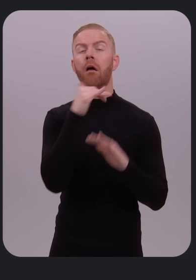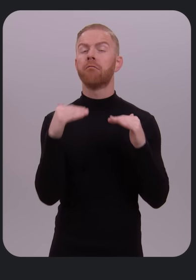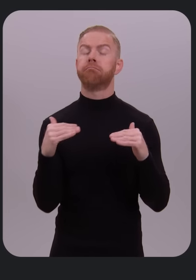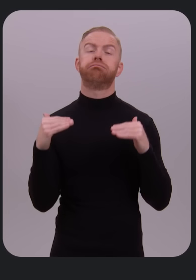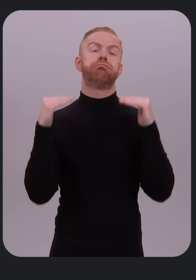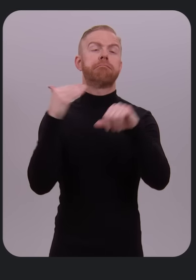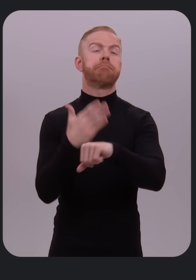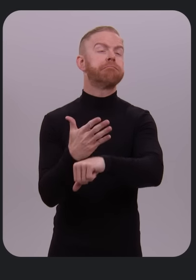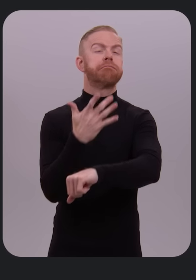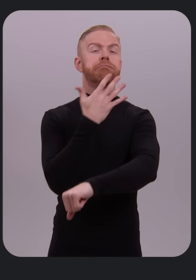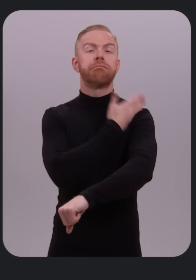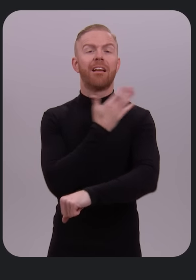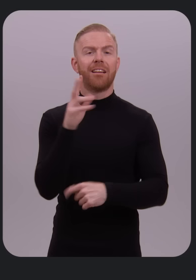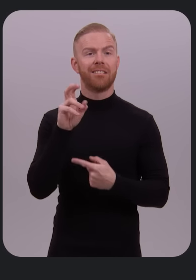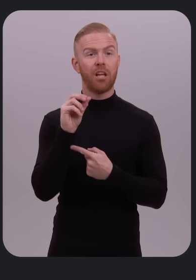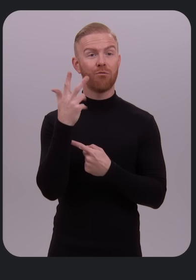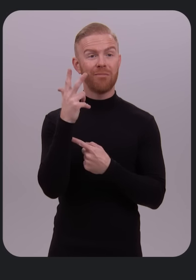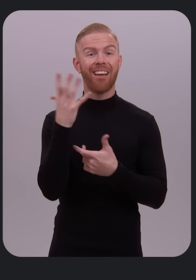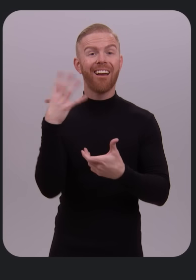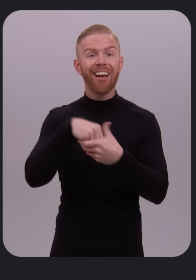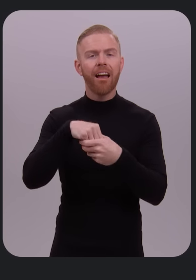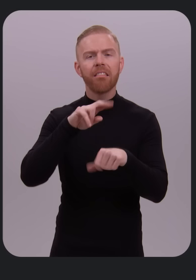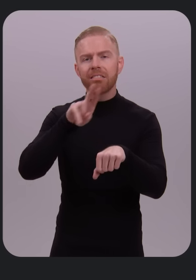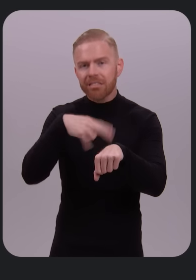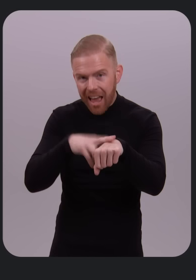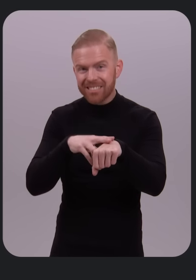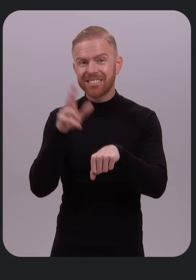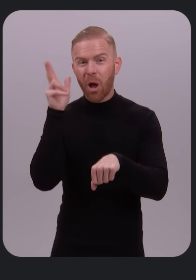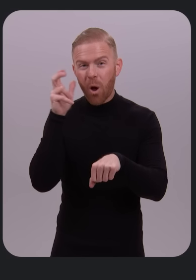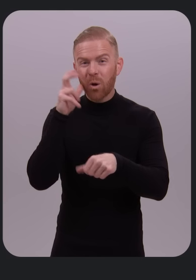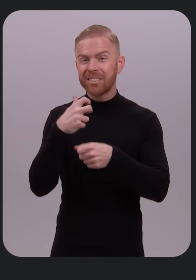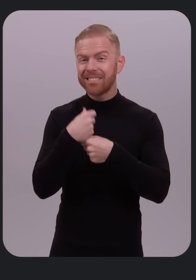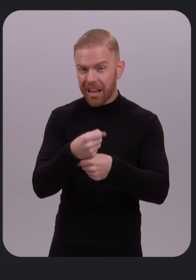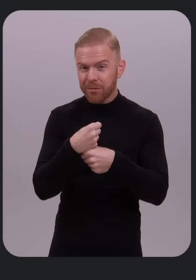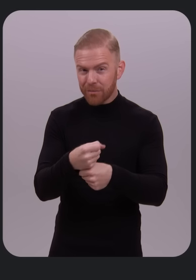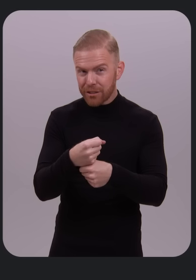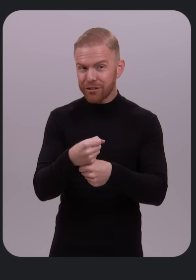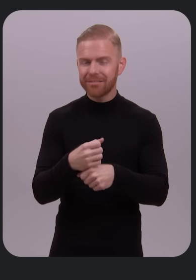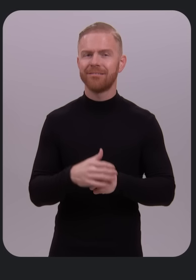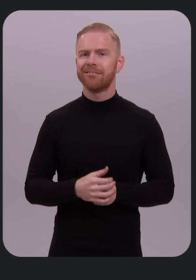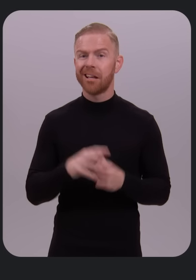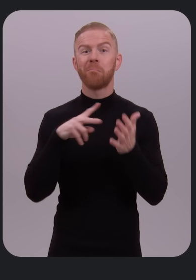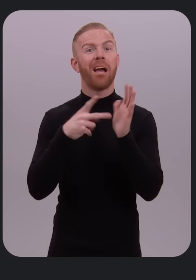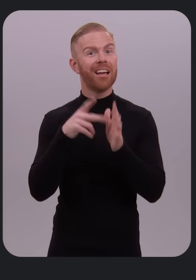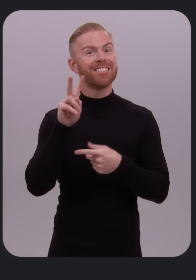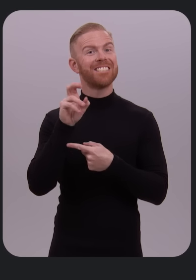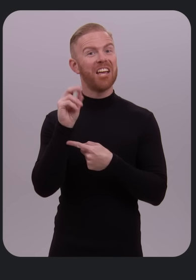Veo 3 comes with native audio generation. That means--